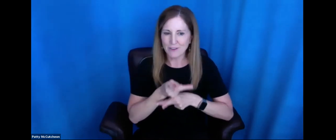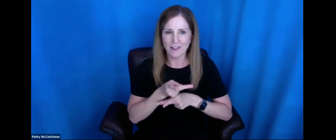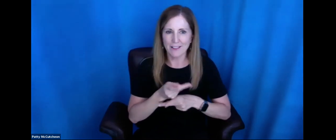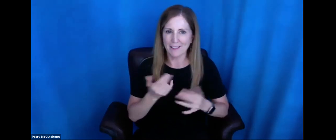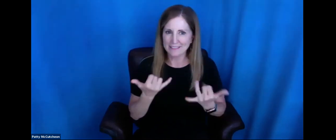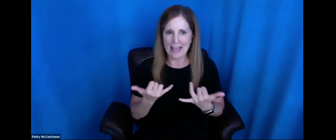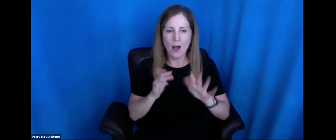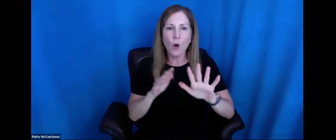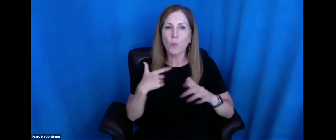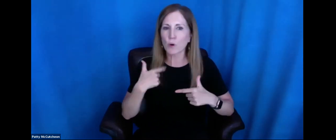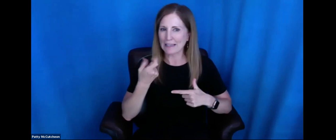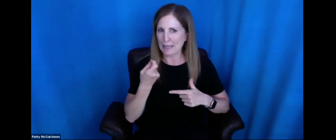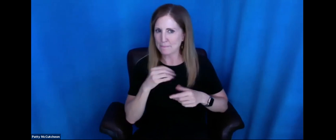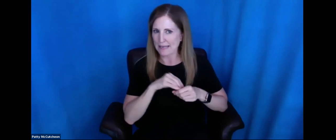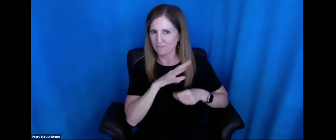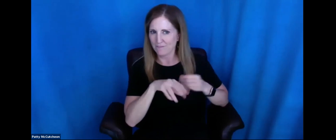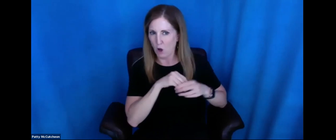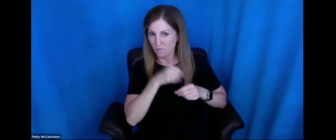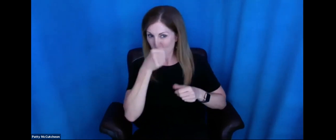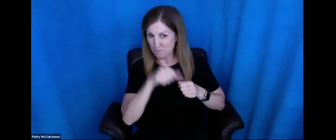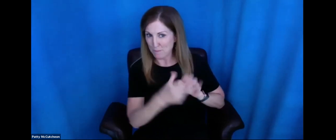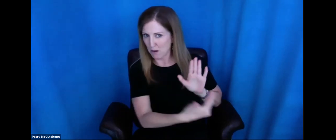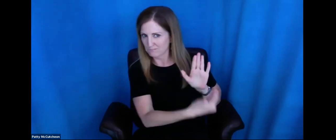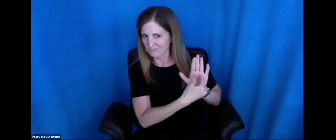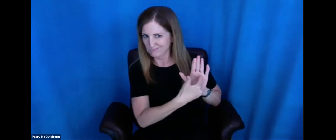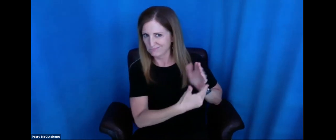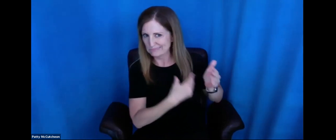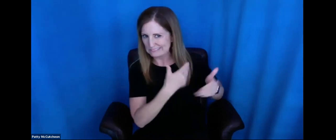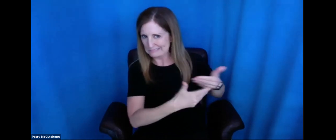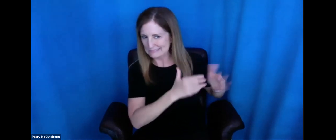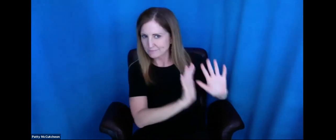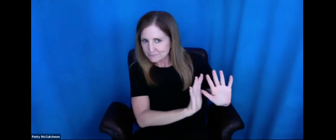pre-litigation phase, so please excuse me, I'm not trying to evade the question, but there's only so many